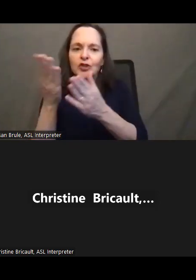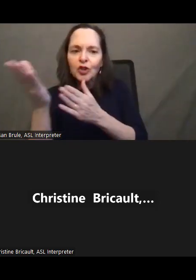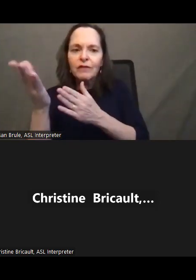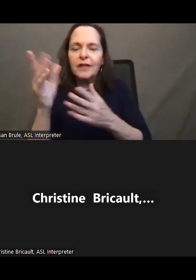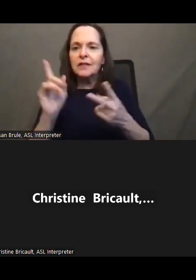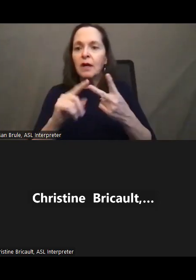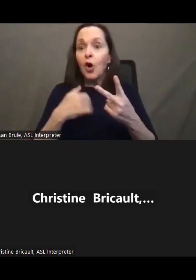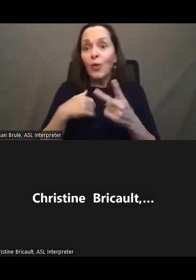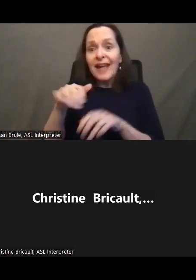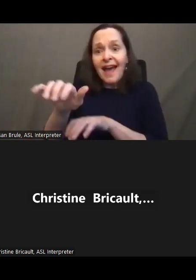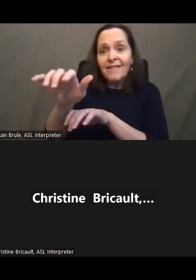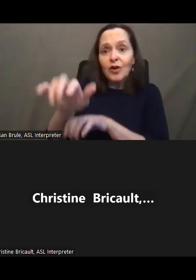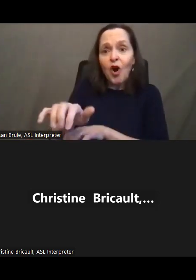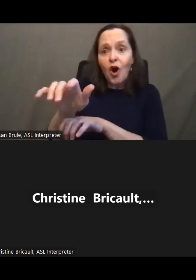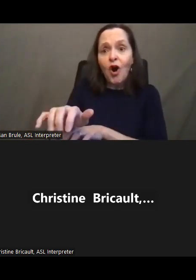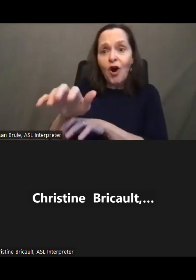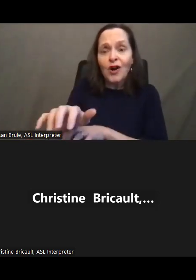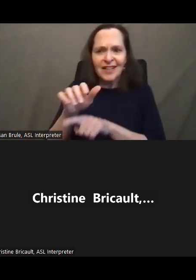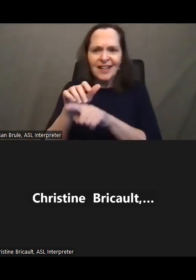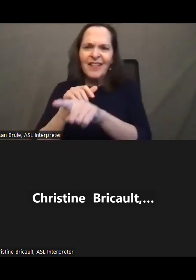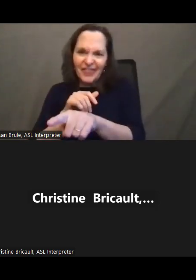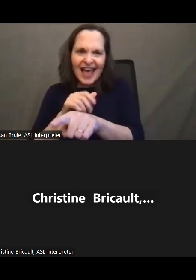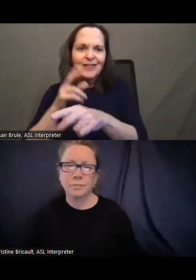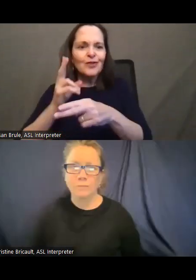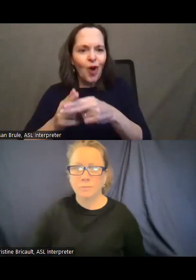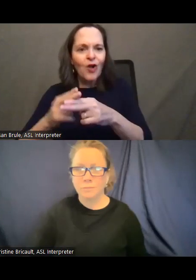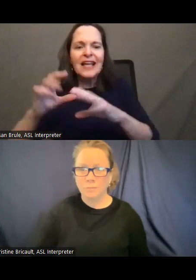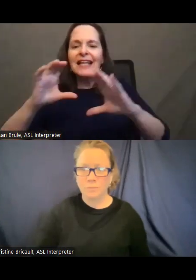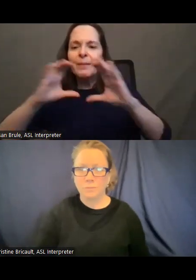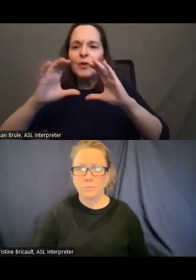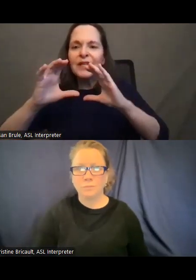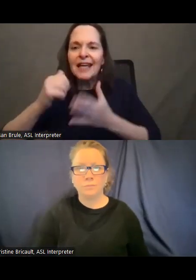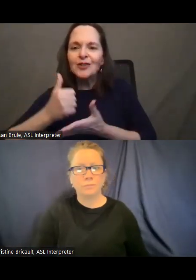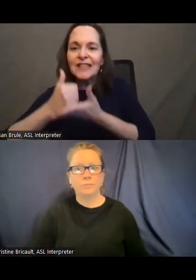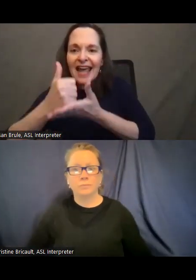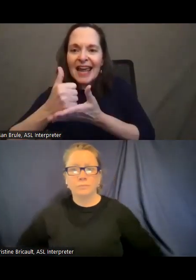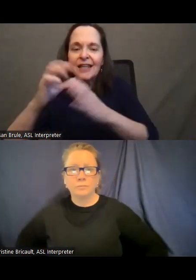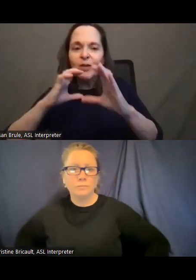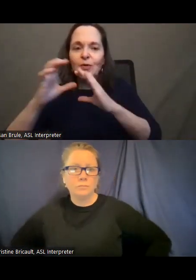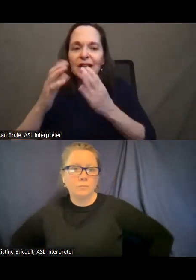Those are examples of communication aids and services. It might also be equipment.